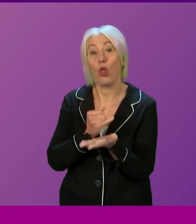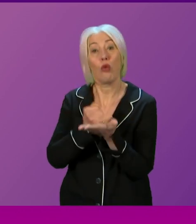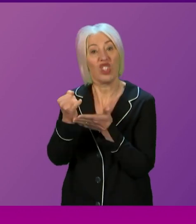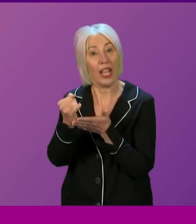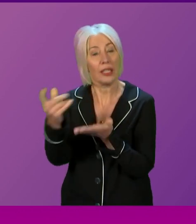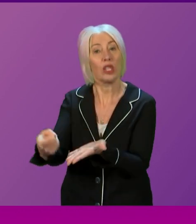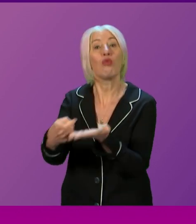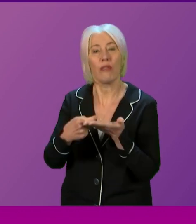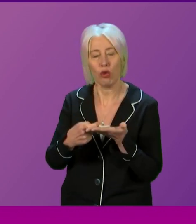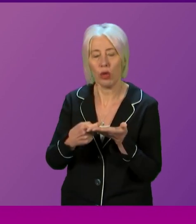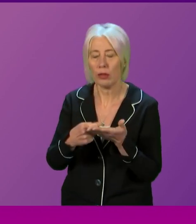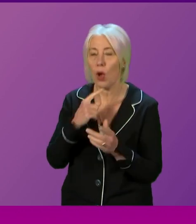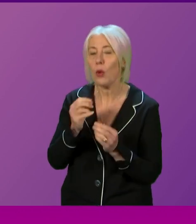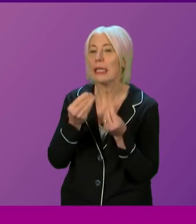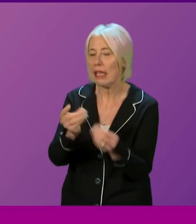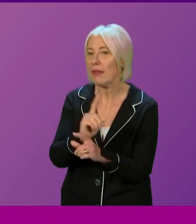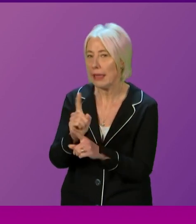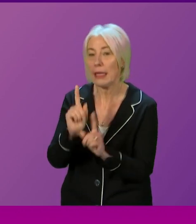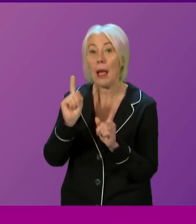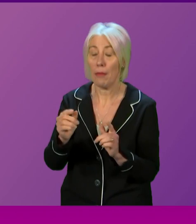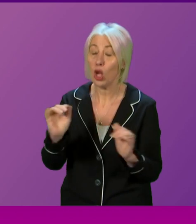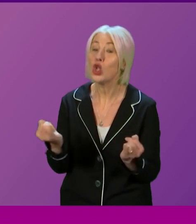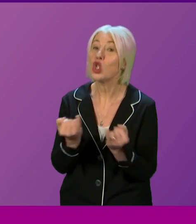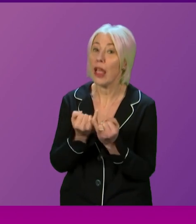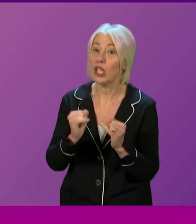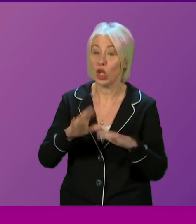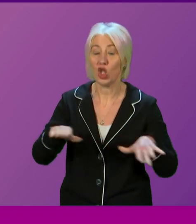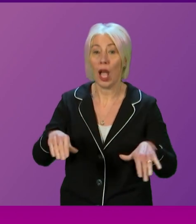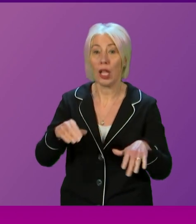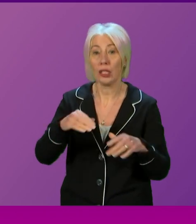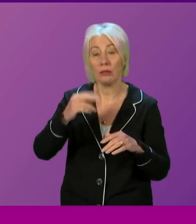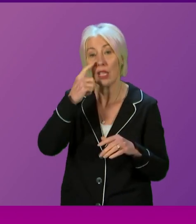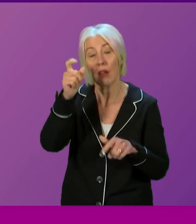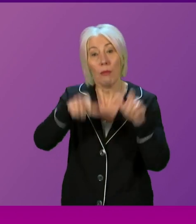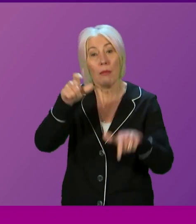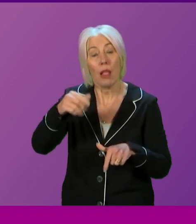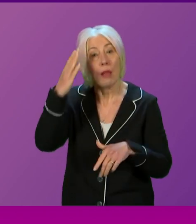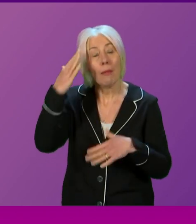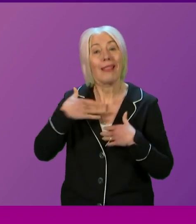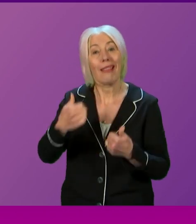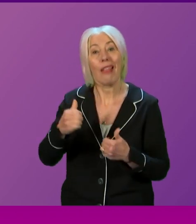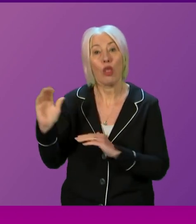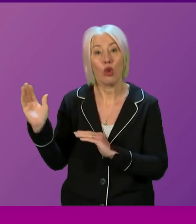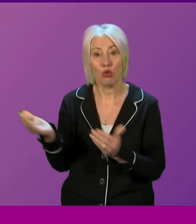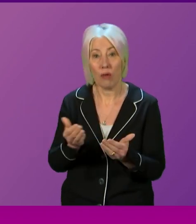However, although there are challenges in child and adolescent mental health services—as there are across the national health service, as I have just been reflecting—-in recent